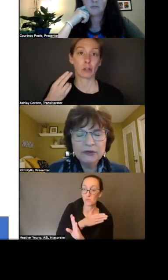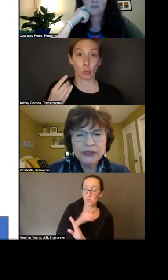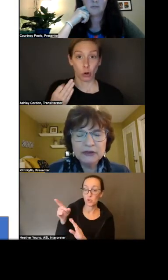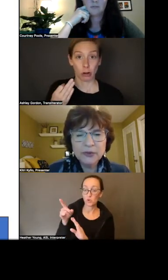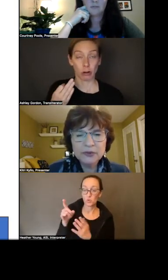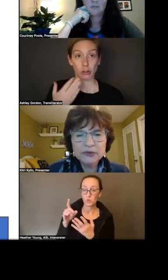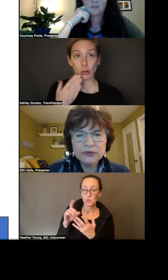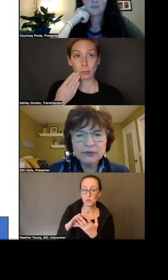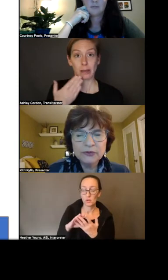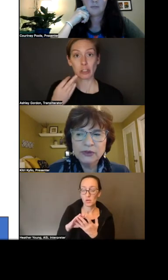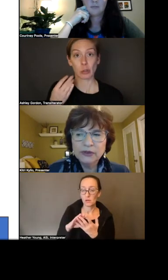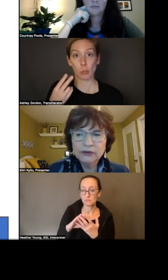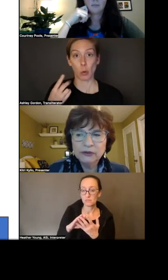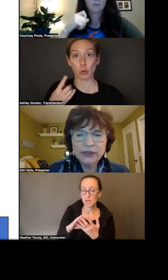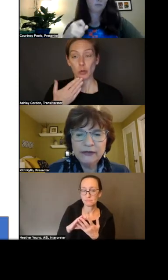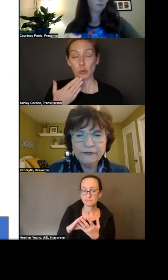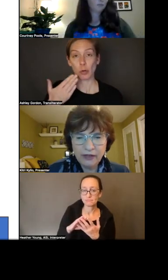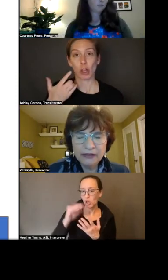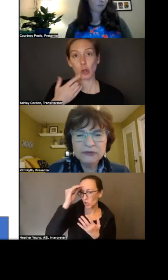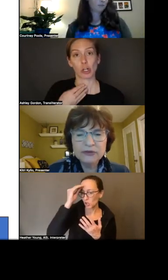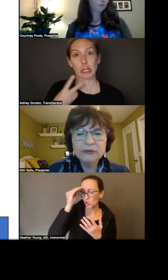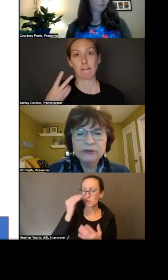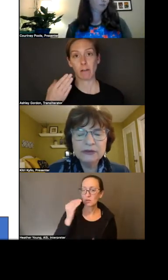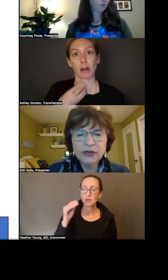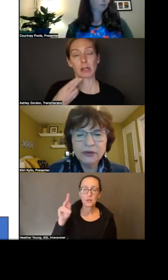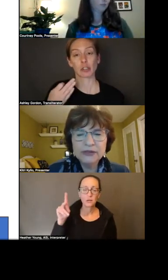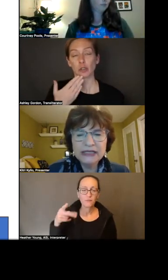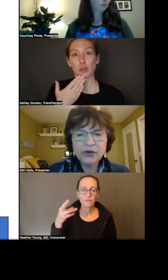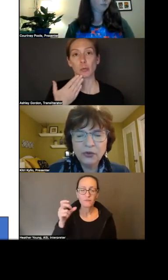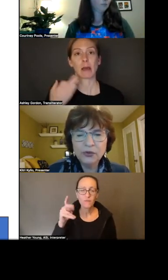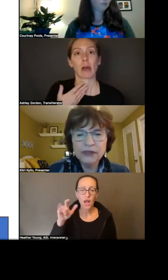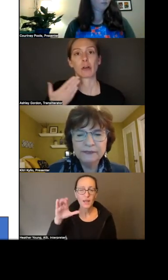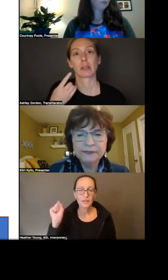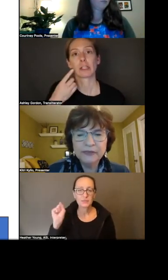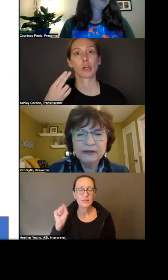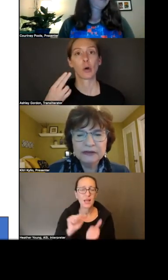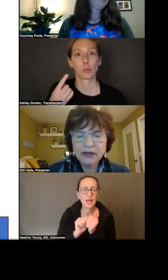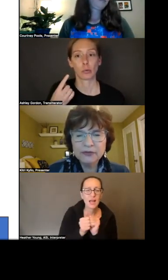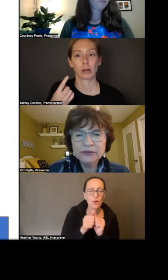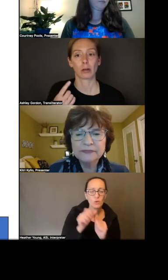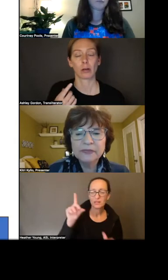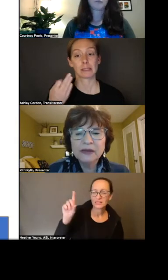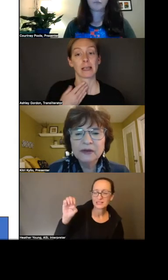to be exposed to learning phonics, to how to decode sounds.